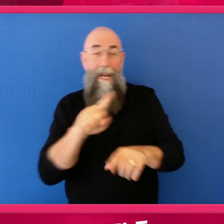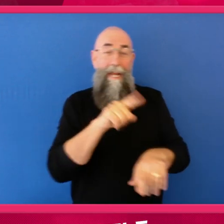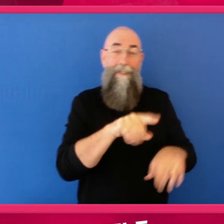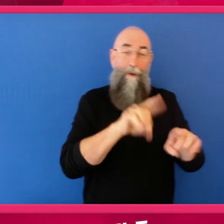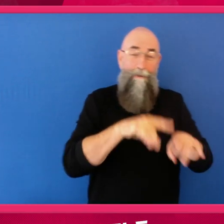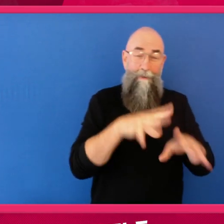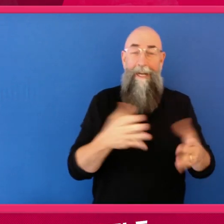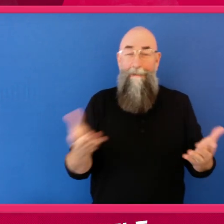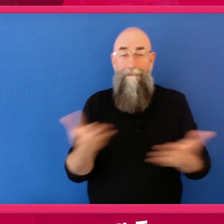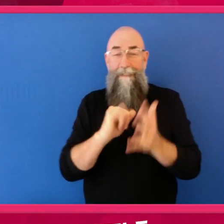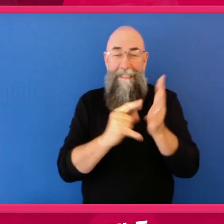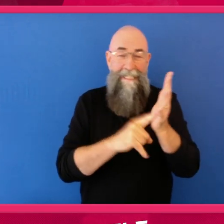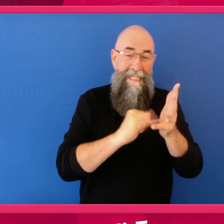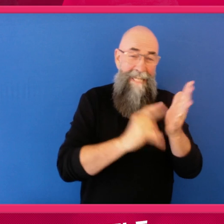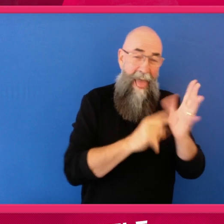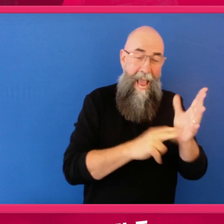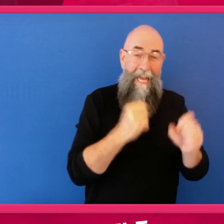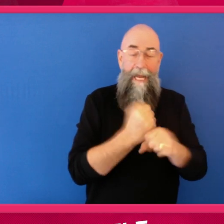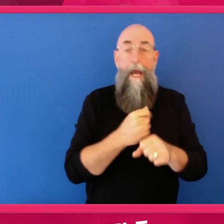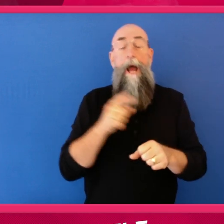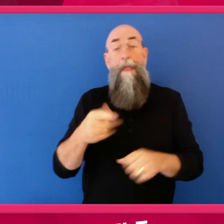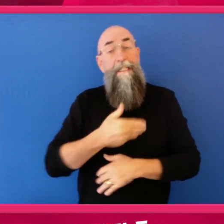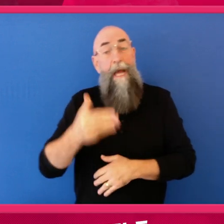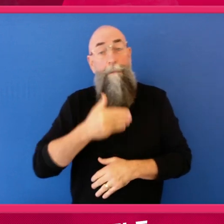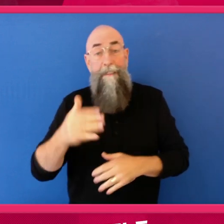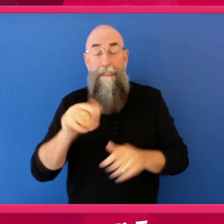team, table tennis team that we've ever taken away. But it doesn't stop there. We've got